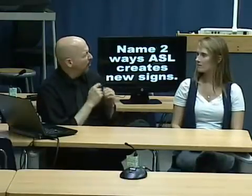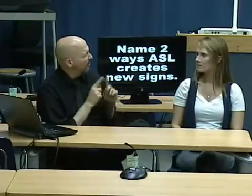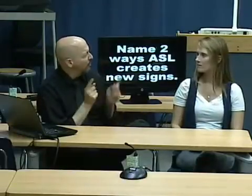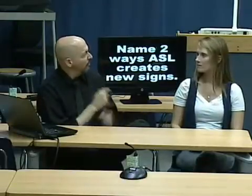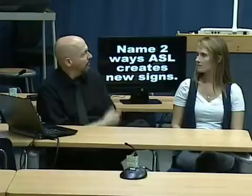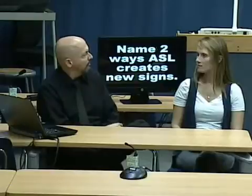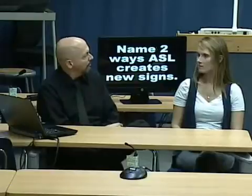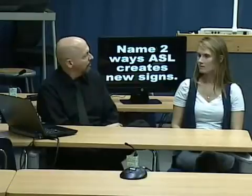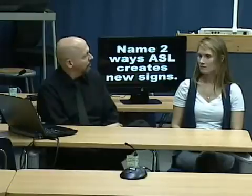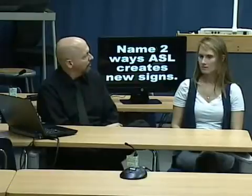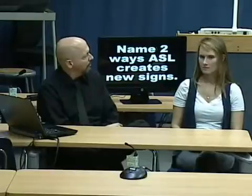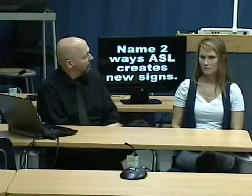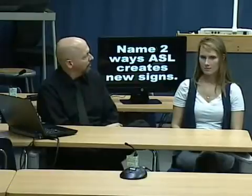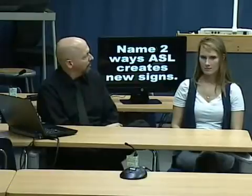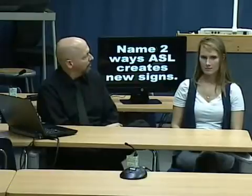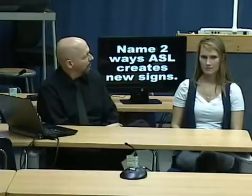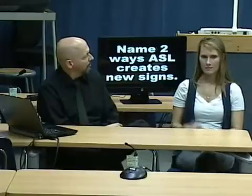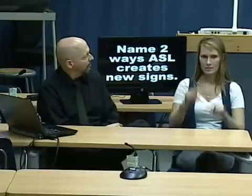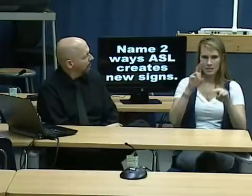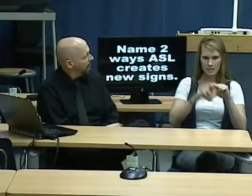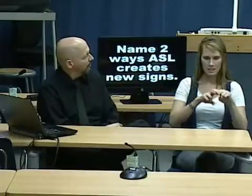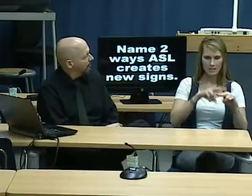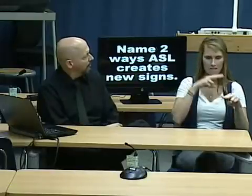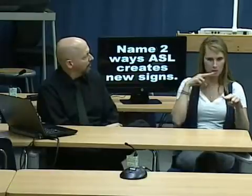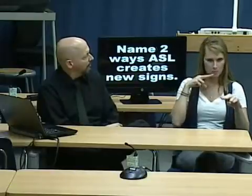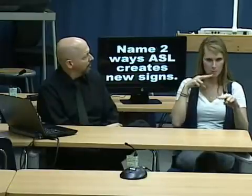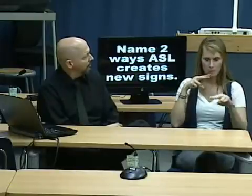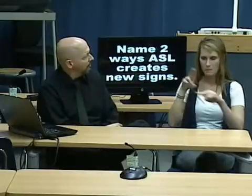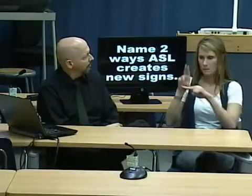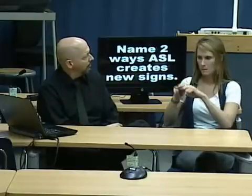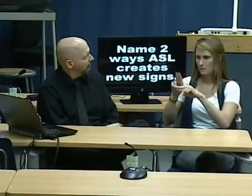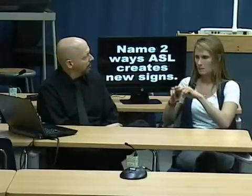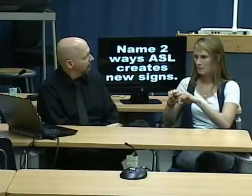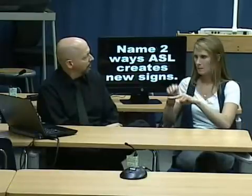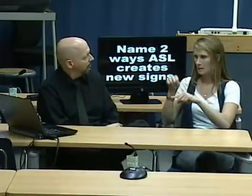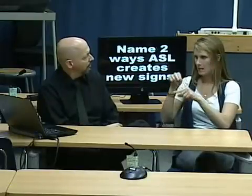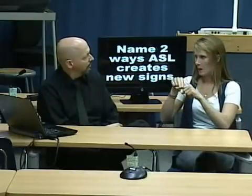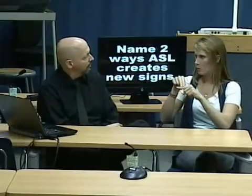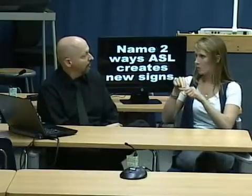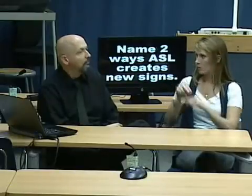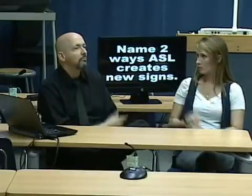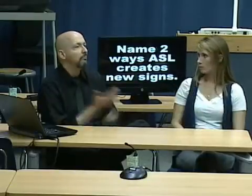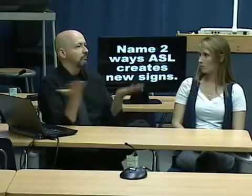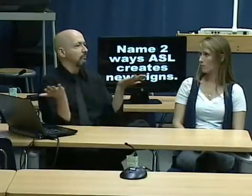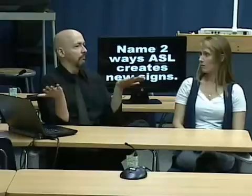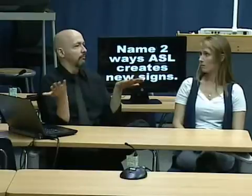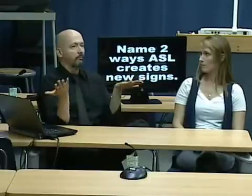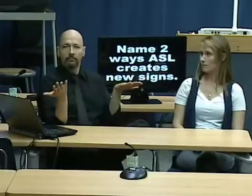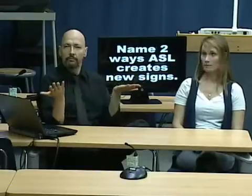How are they different? "Sit" is a verb, and "chair" is a noun. There you have it.